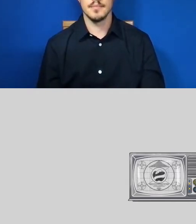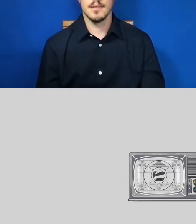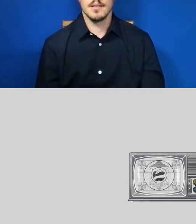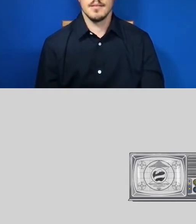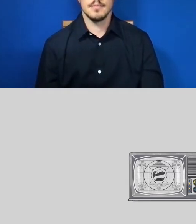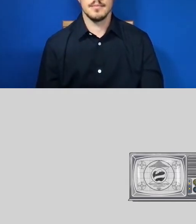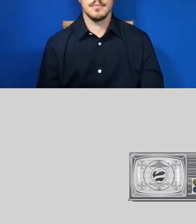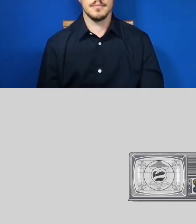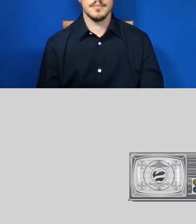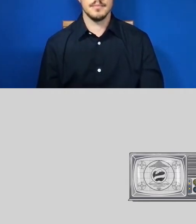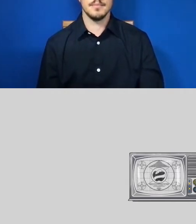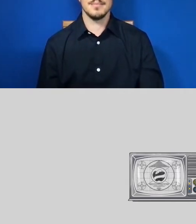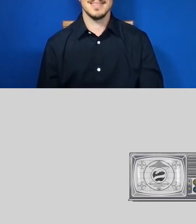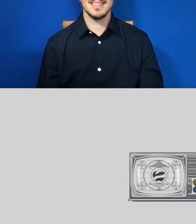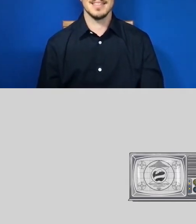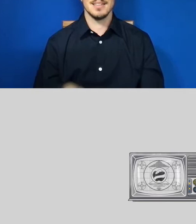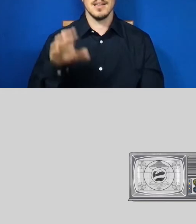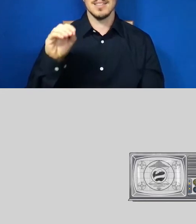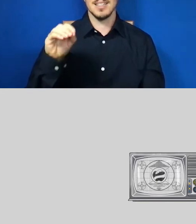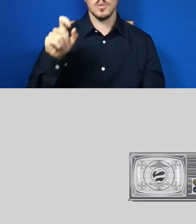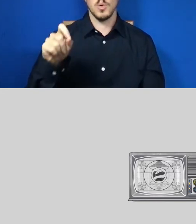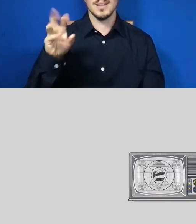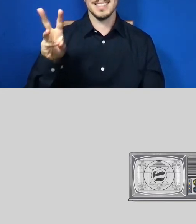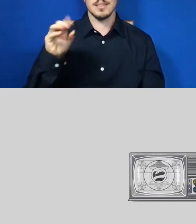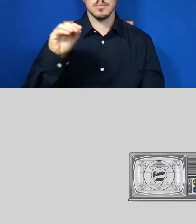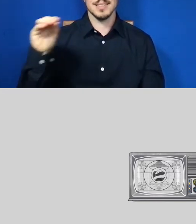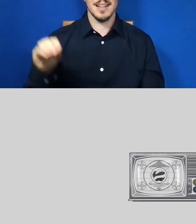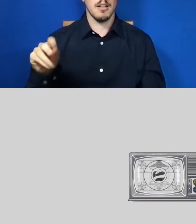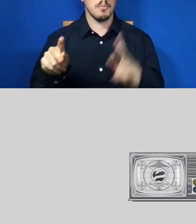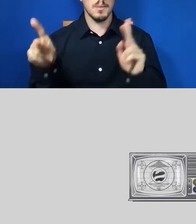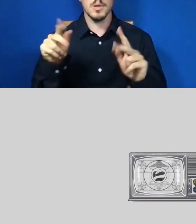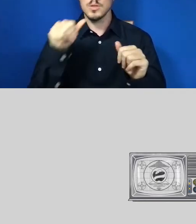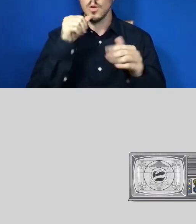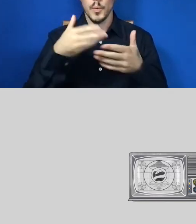And check this out, even 0.6% of people